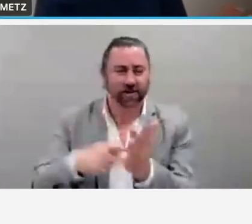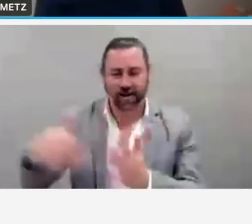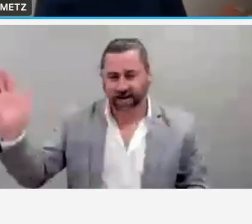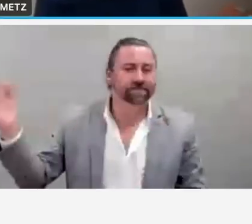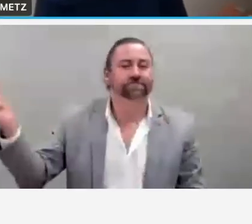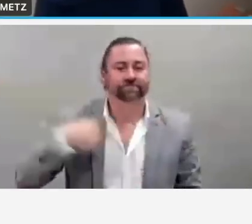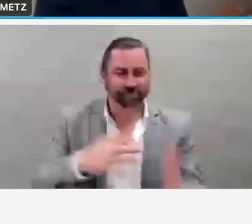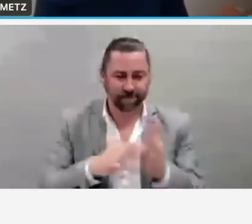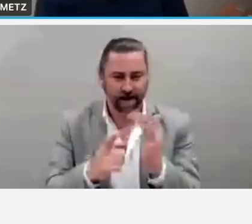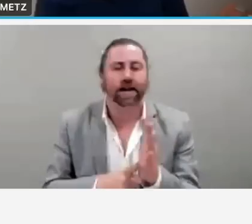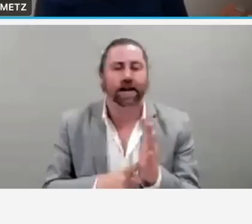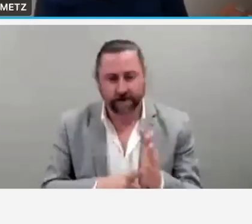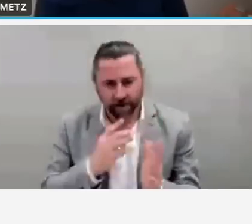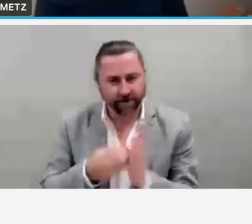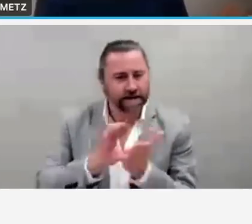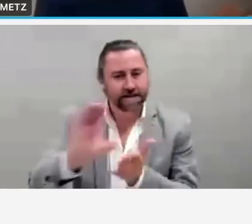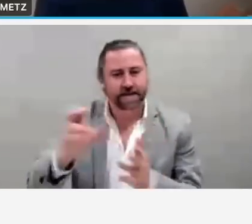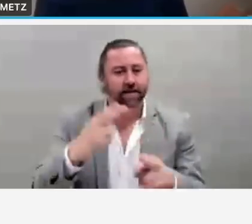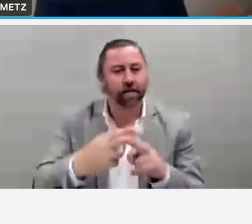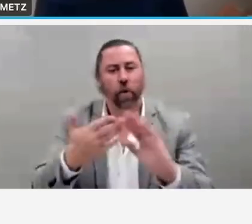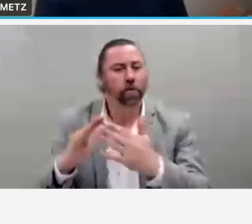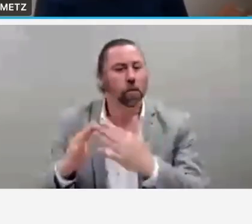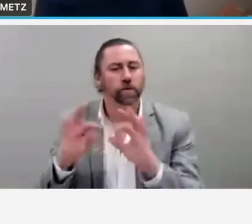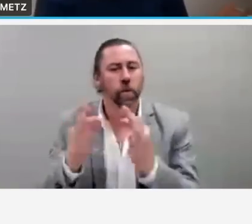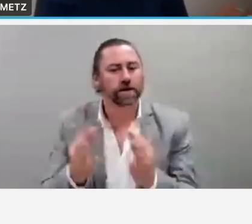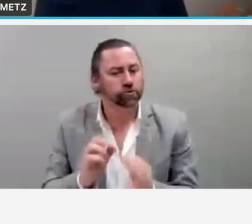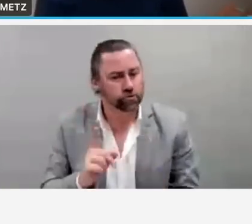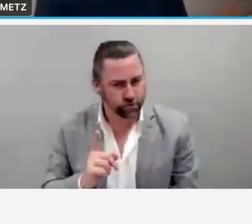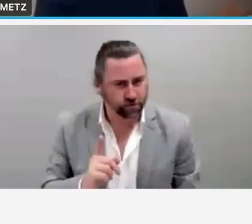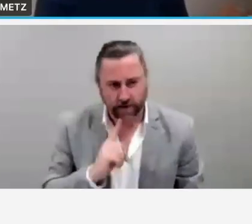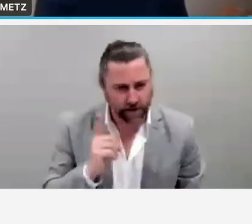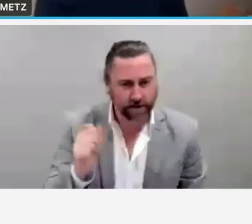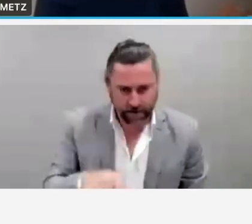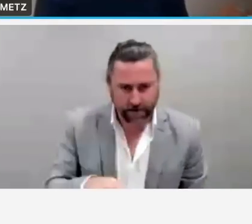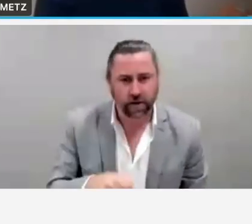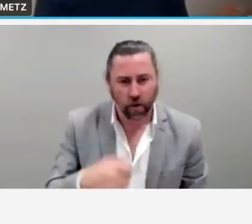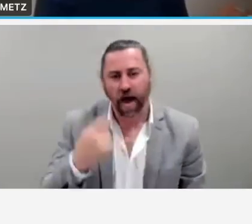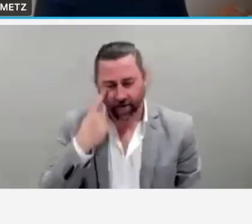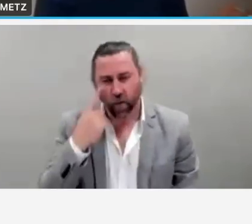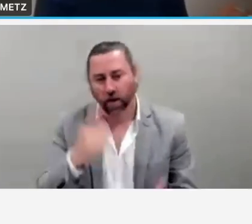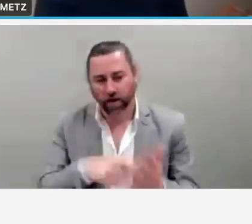Yes is the short answer to the question. We are looking to incorporate the NATSIFAC